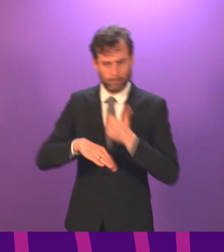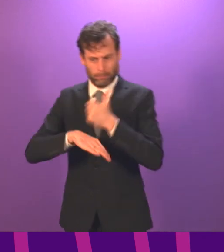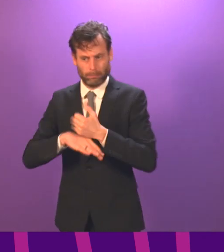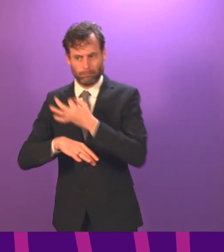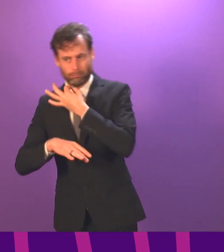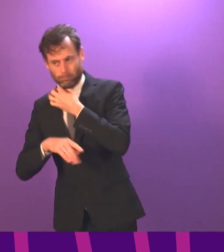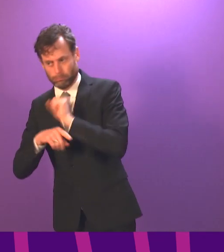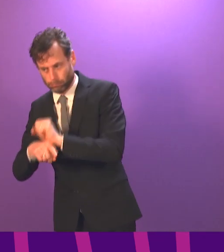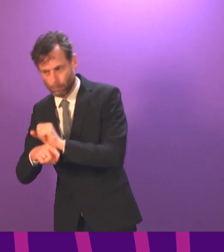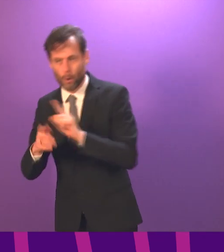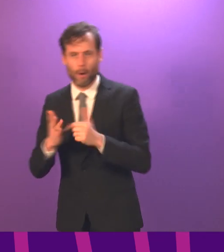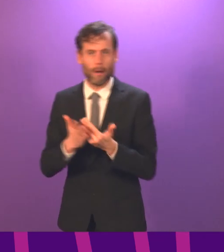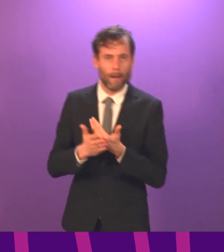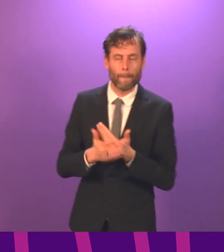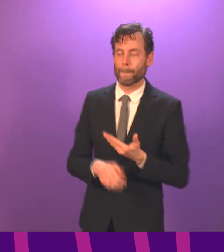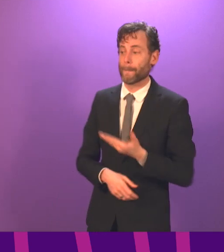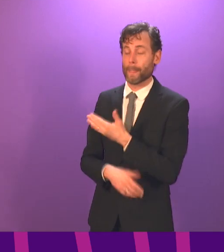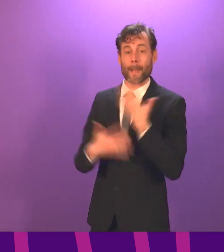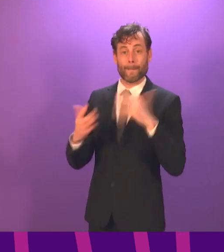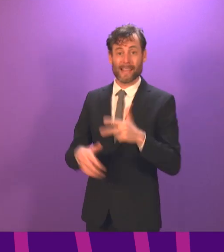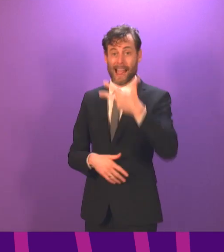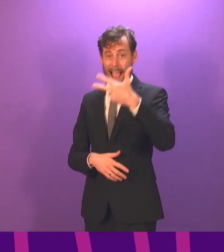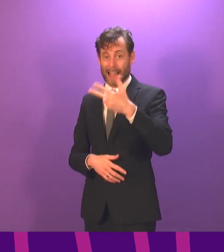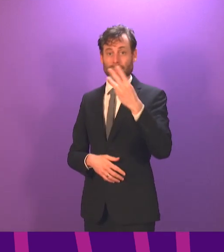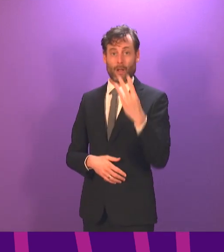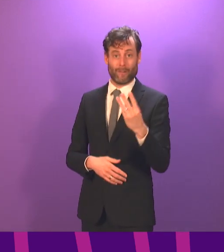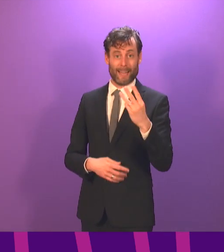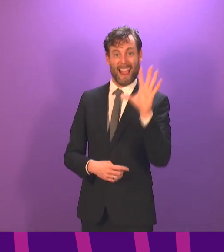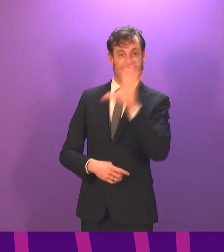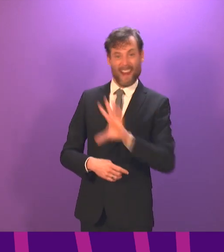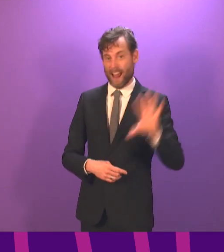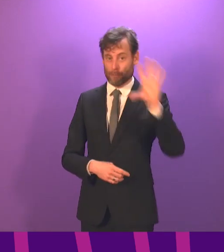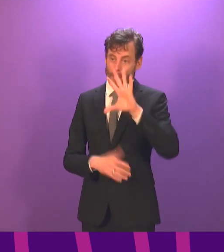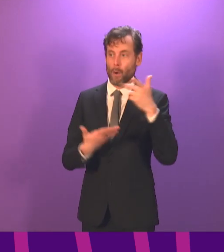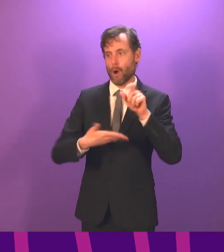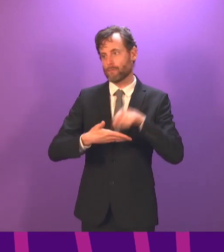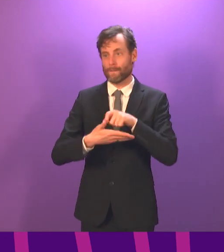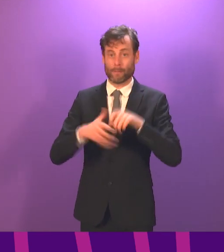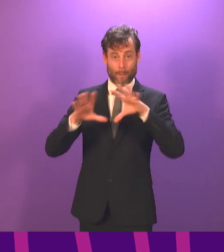83 national elections or referenda have been held around the globe, and a number of the